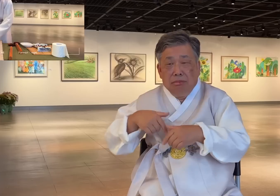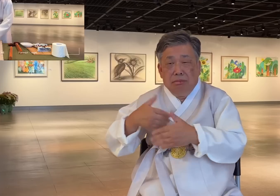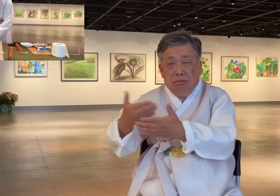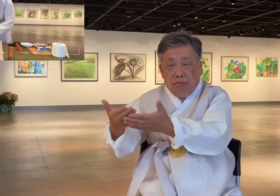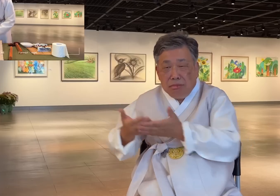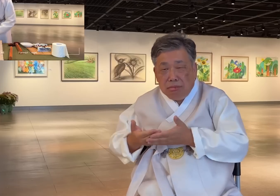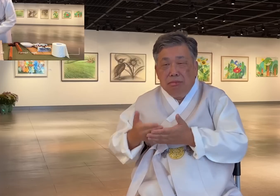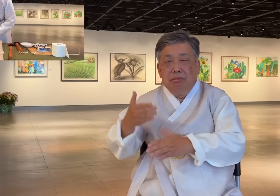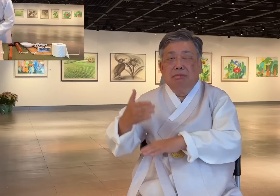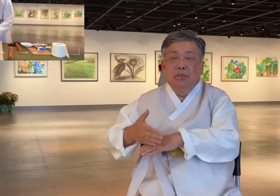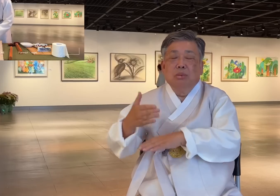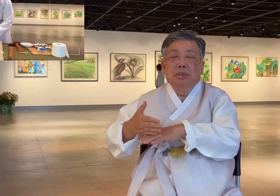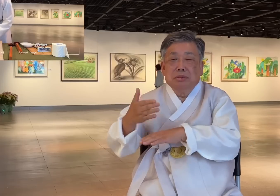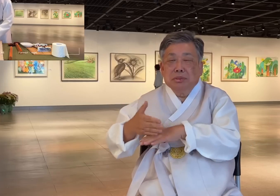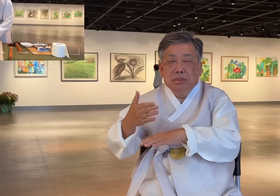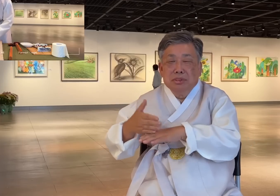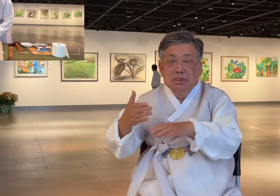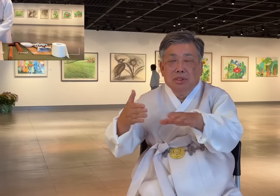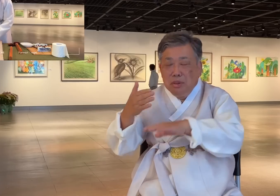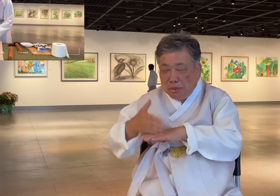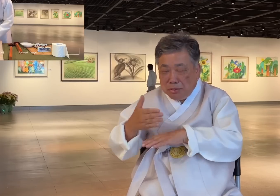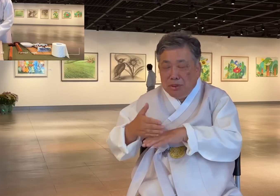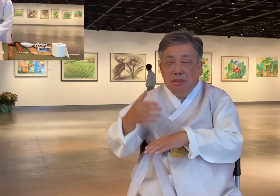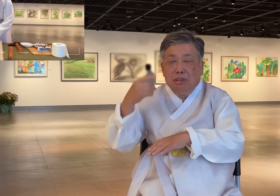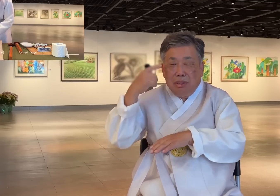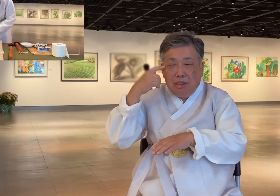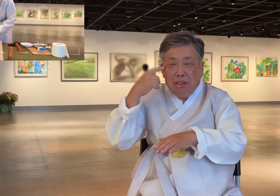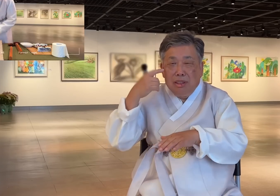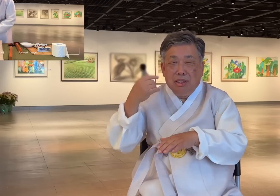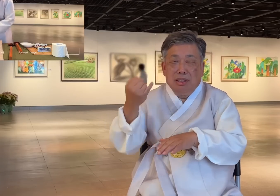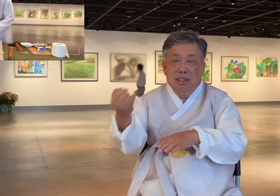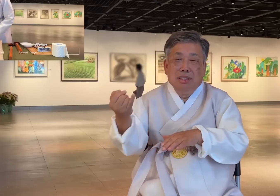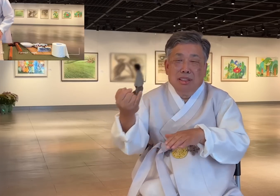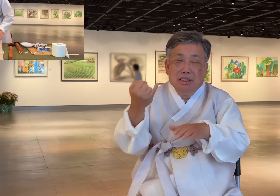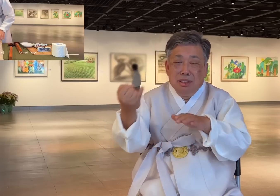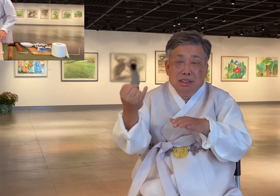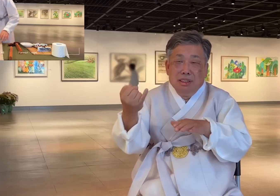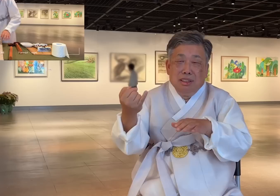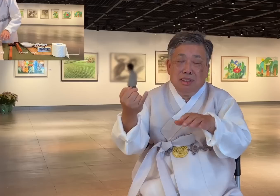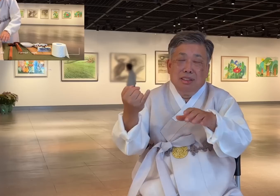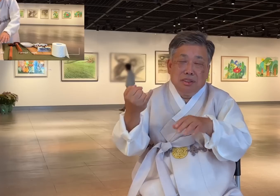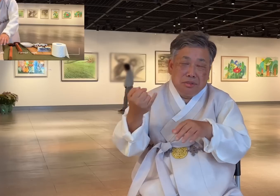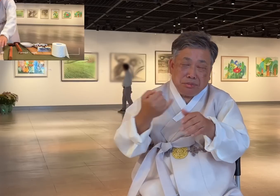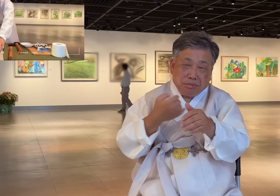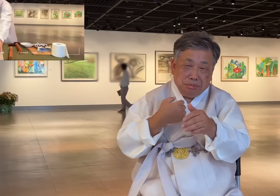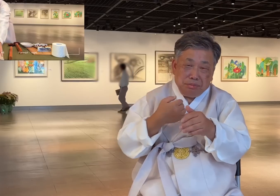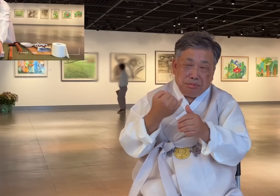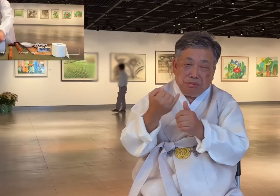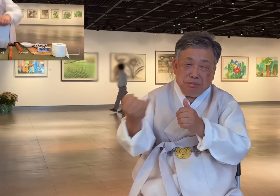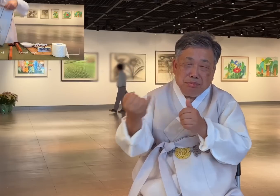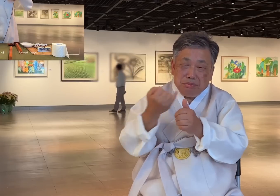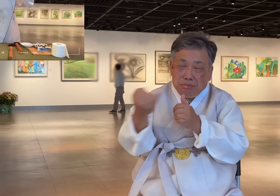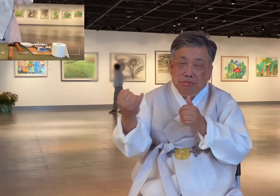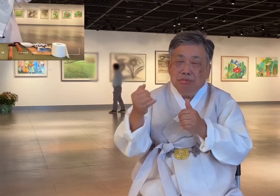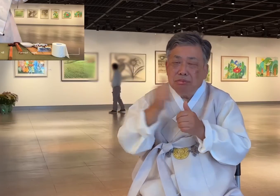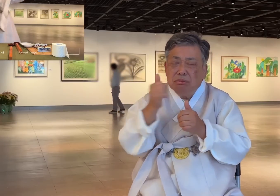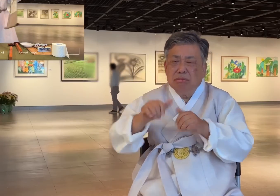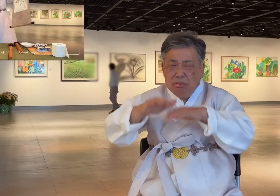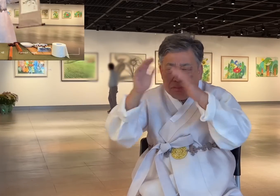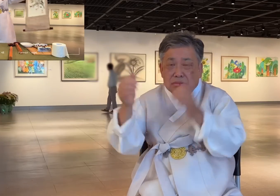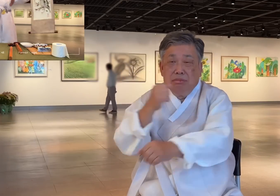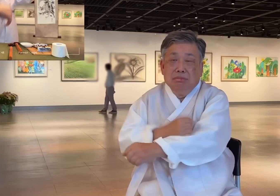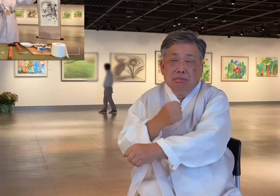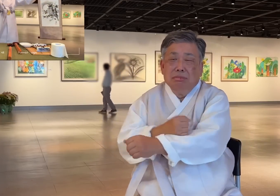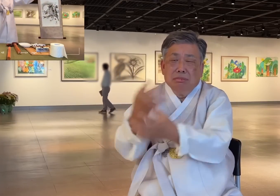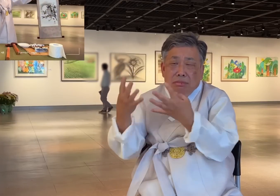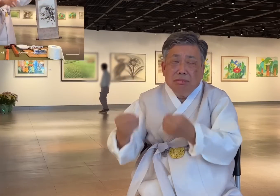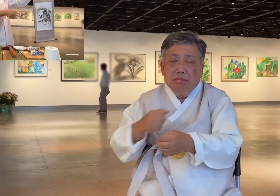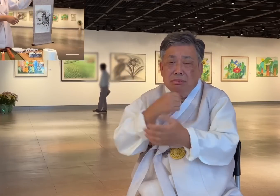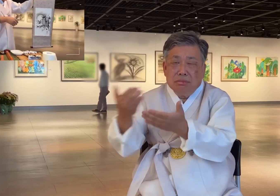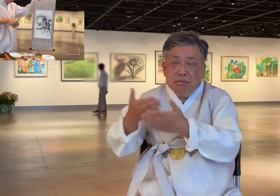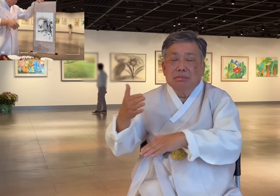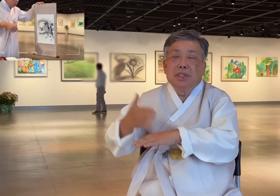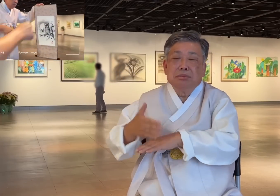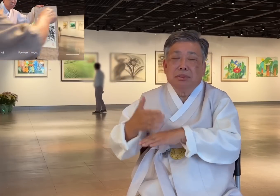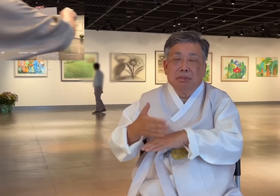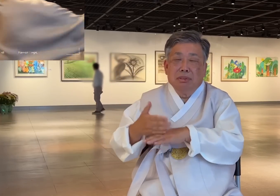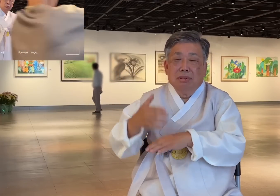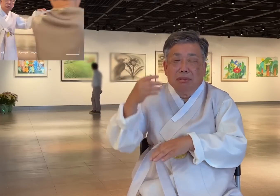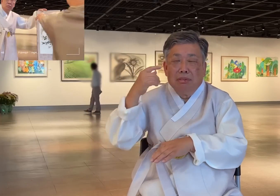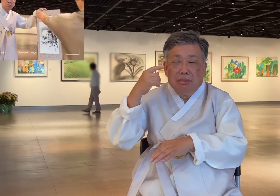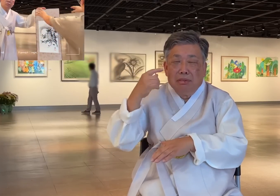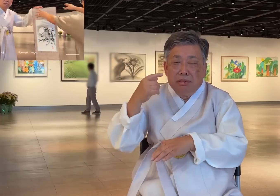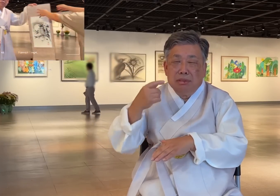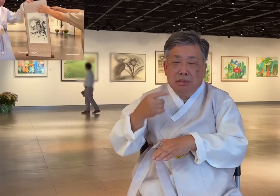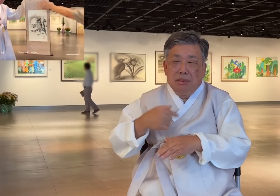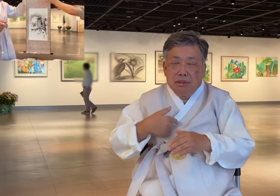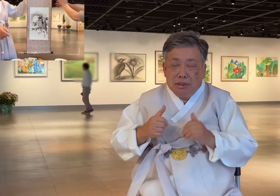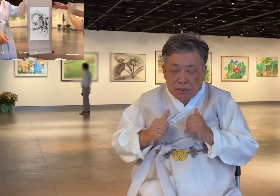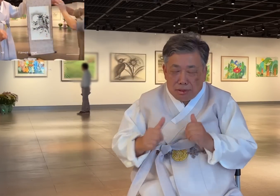I am grateful every day.